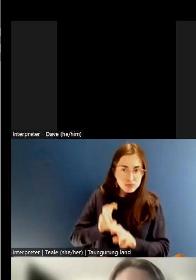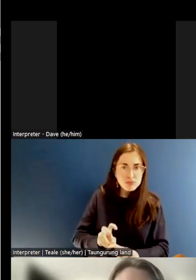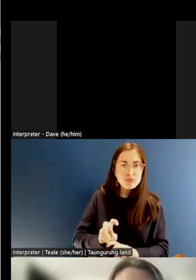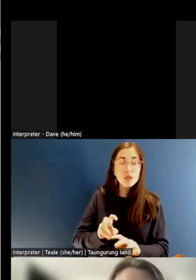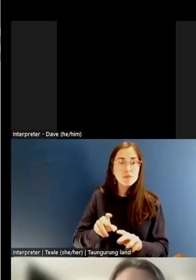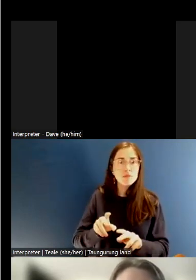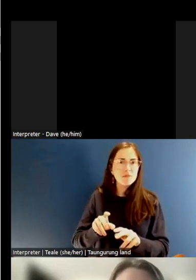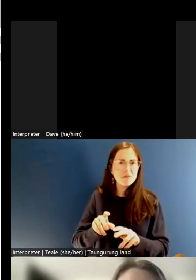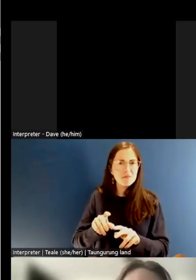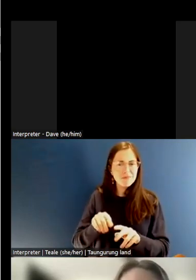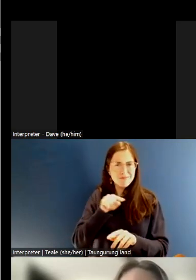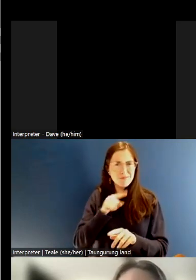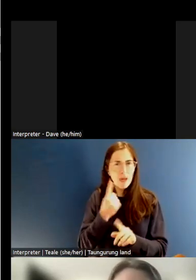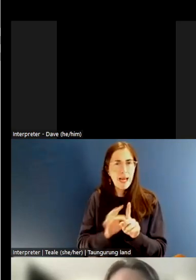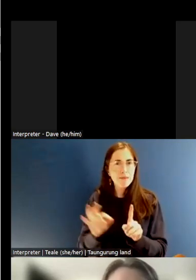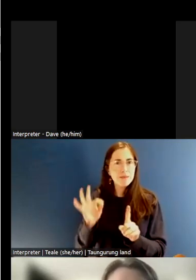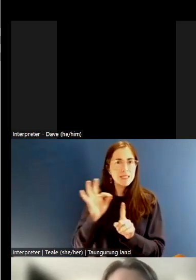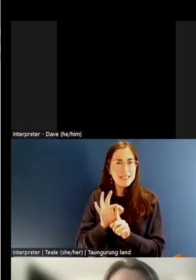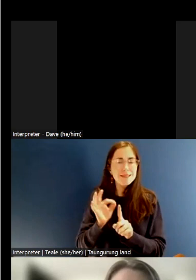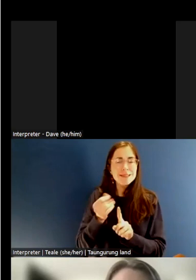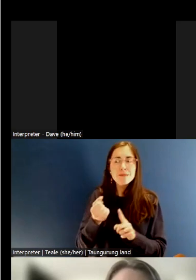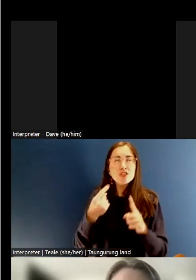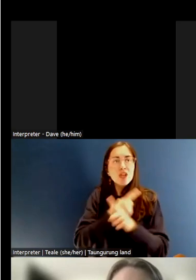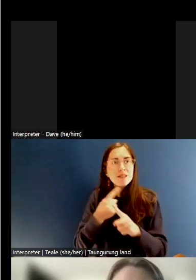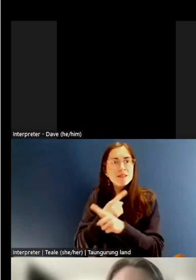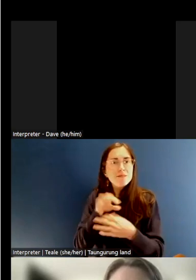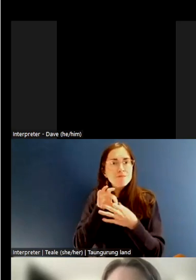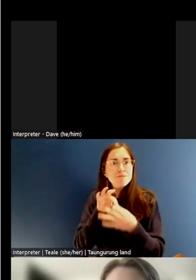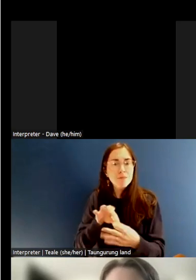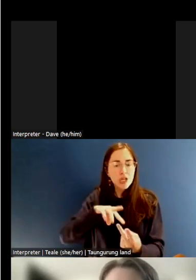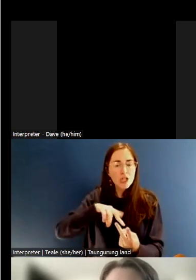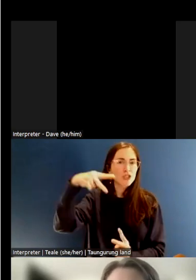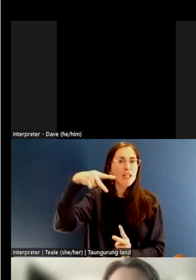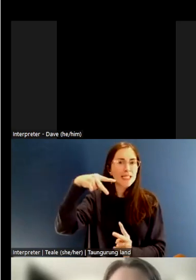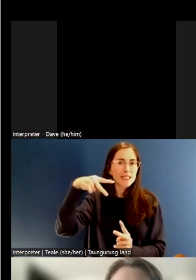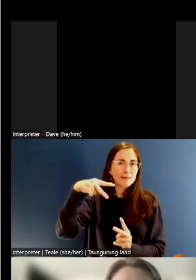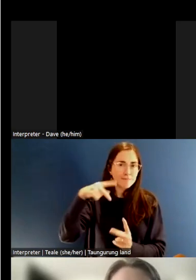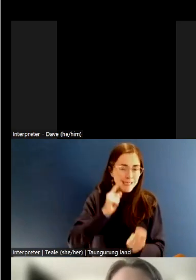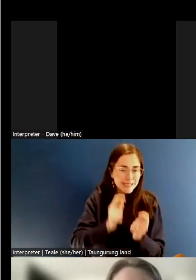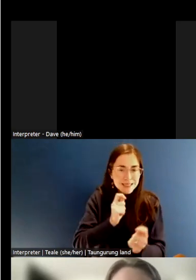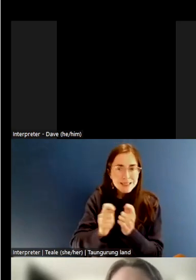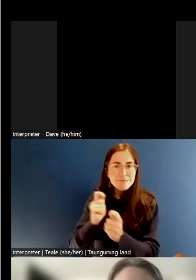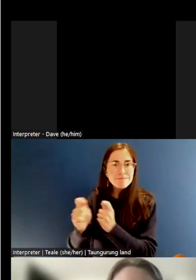that are coming with different access to genetic testing. So it's whatever attitude